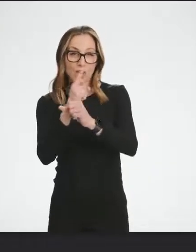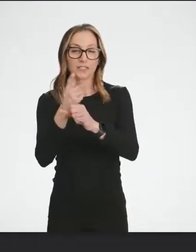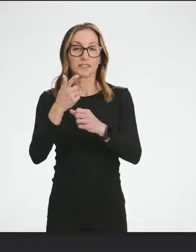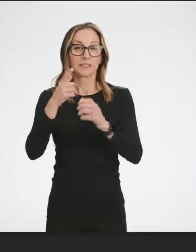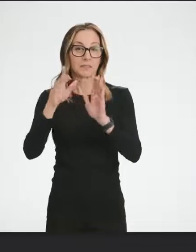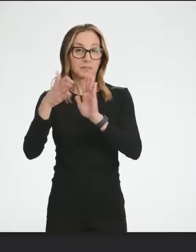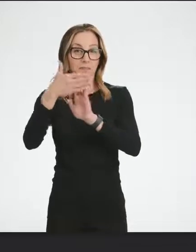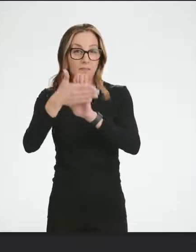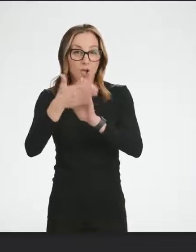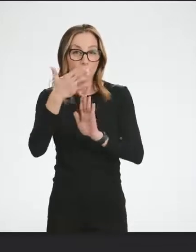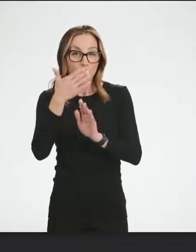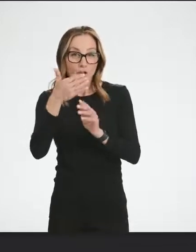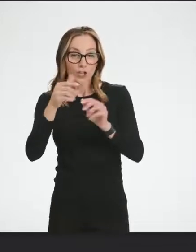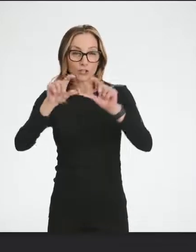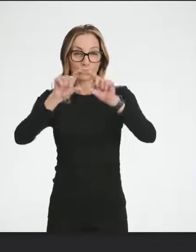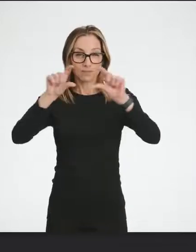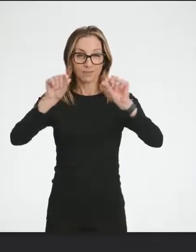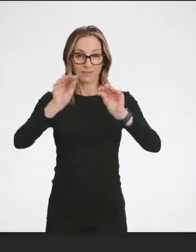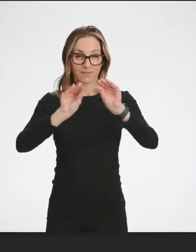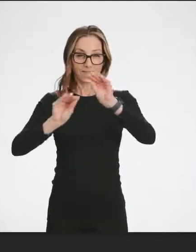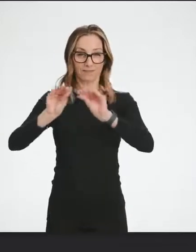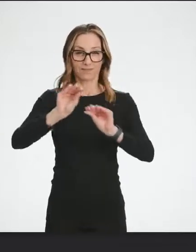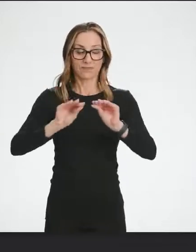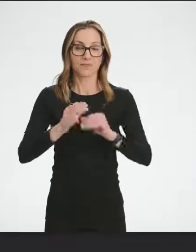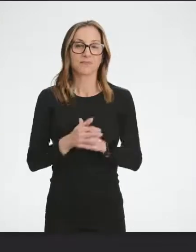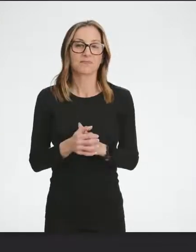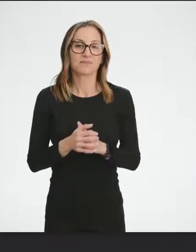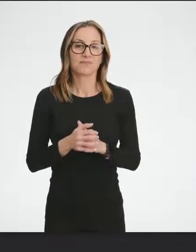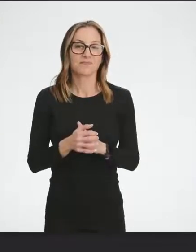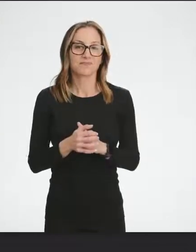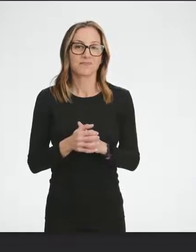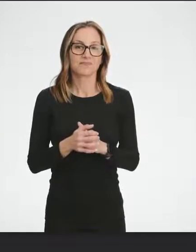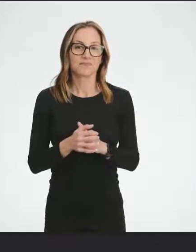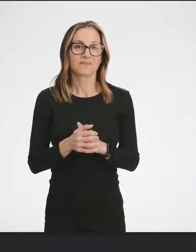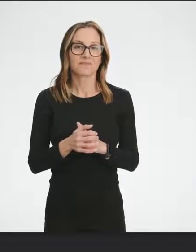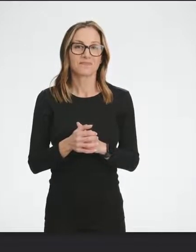And a foreground color to the rectangular headline.